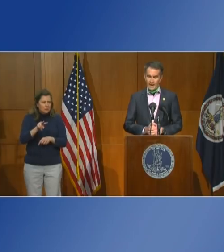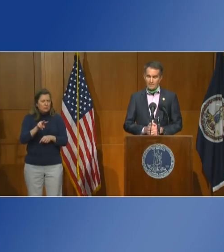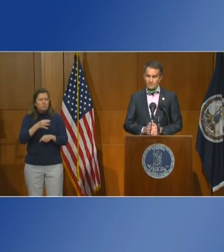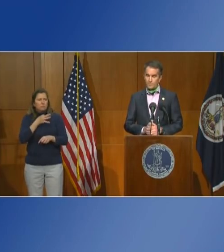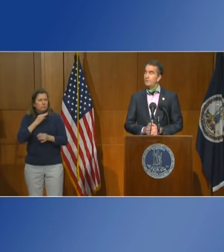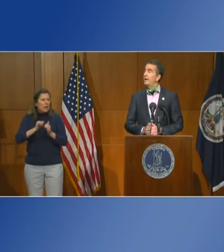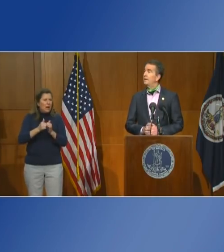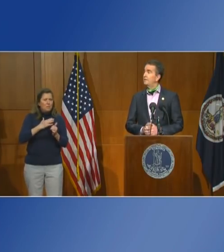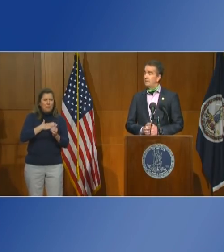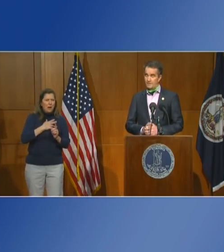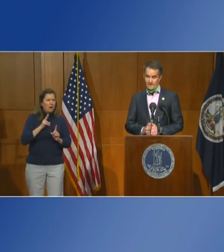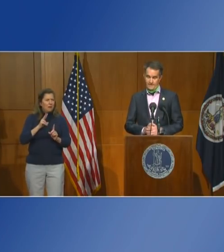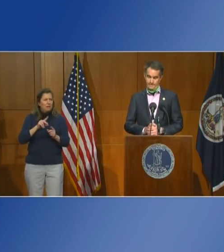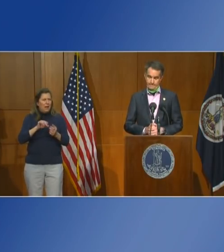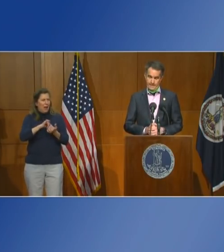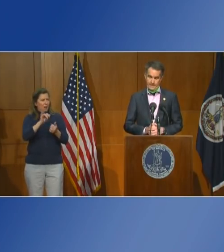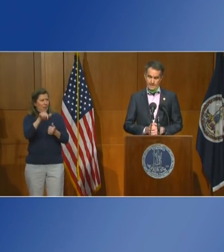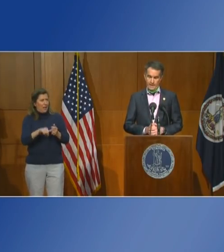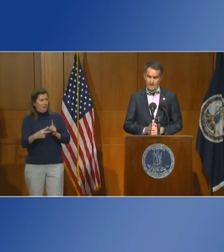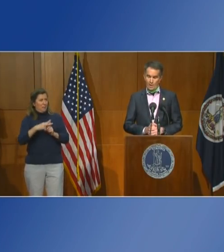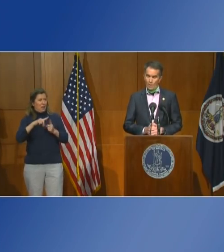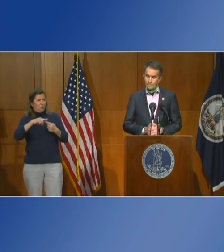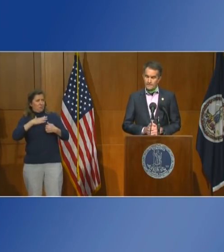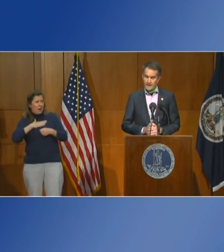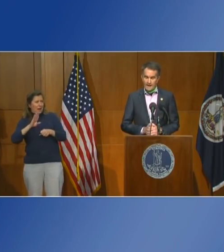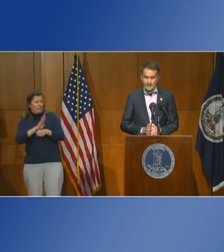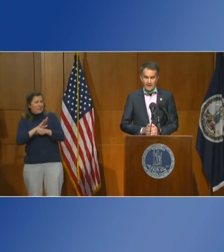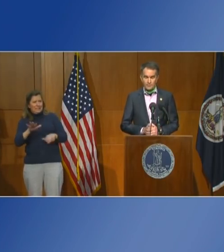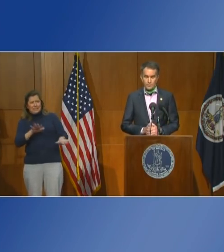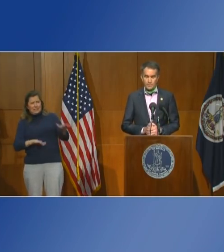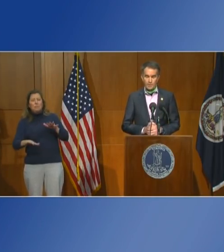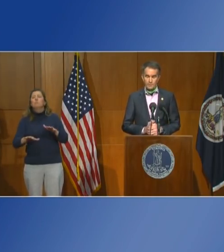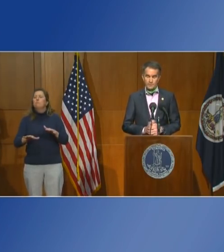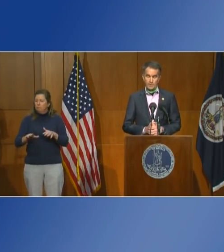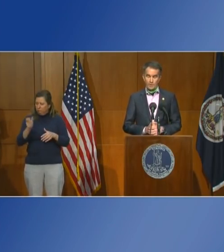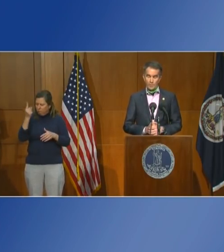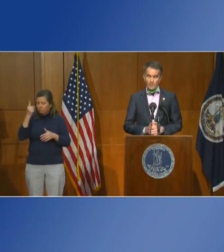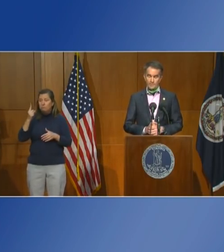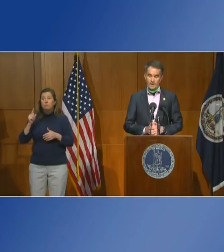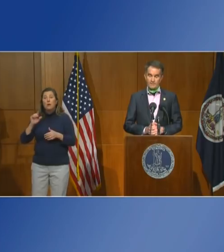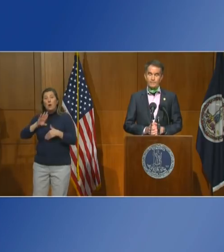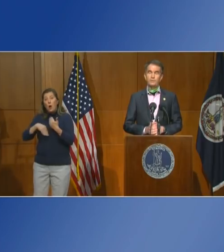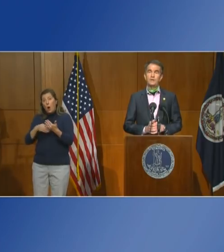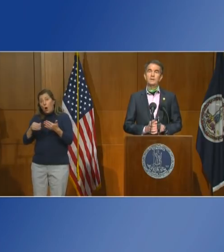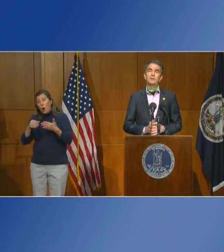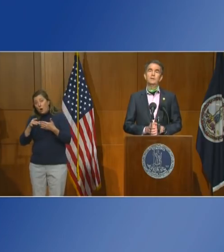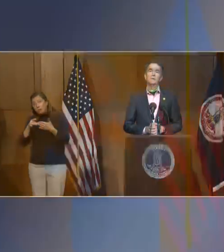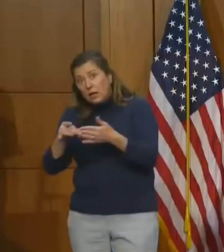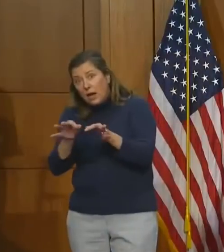SEE ALL OF THIS TOGETHER. I KNOW BUSINESSES WILL HAVE MANY QUESTIONS ABOUT THE DETAILS OF